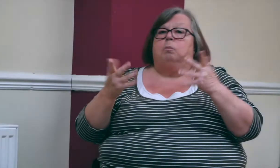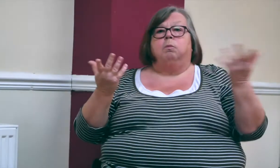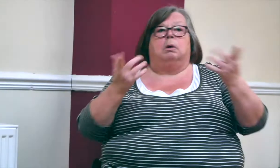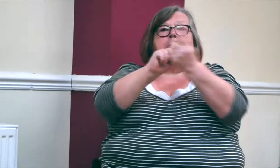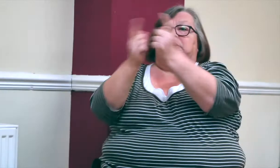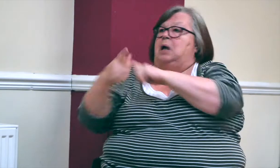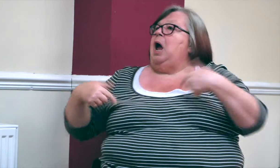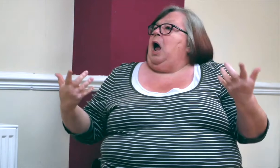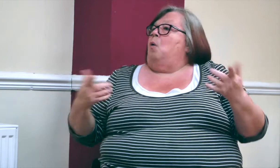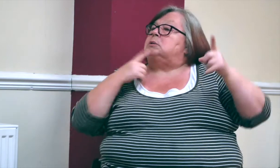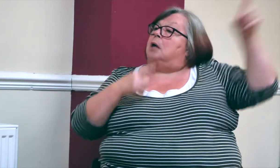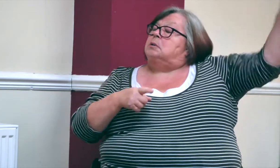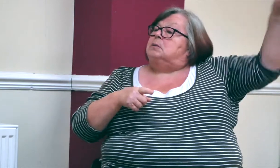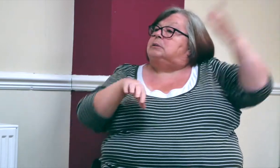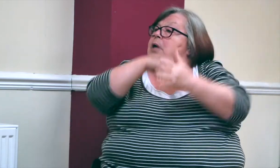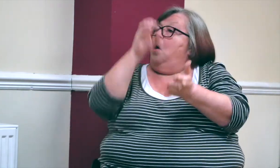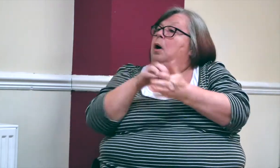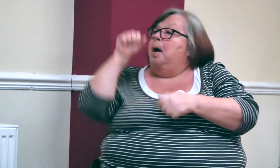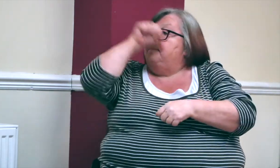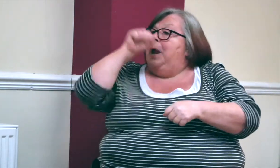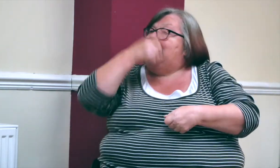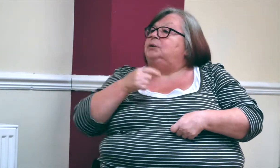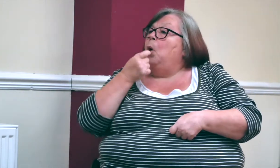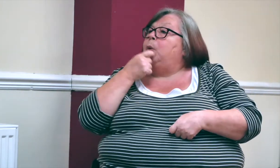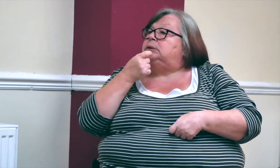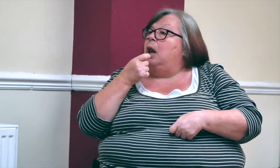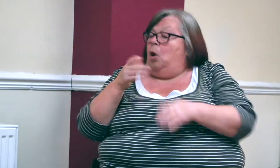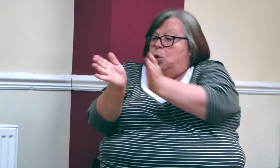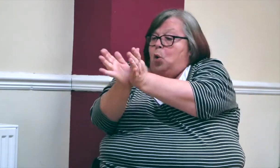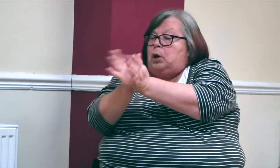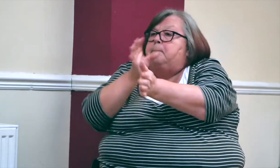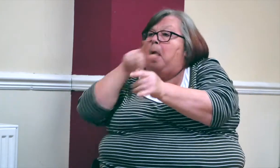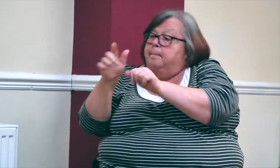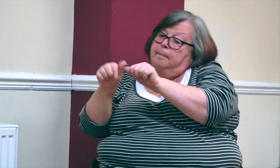Where do I meet other deaf people? How? I was toldhead to the town, to the Pig and Whistle pub on the corner,